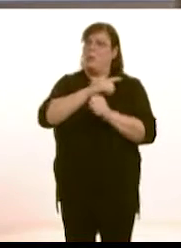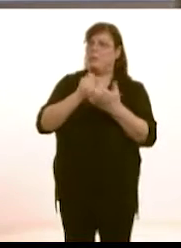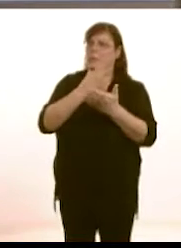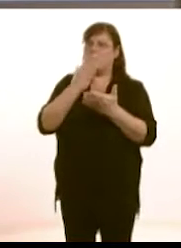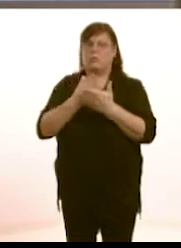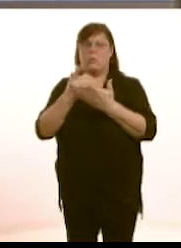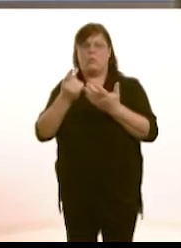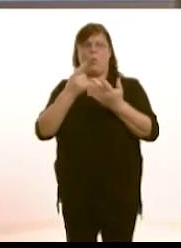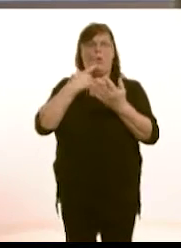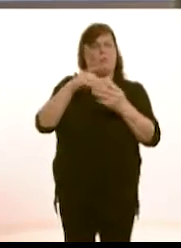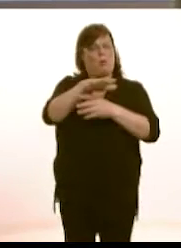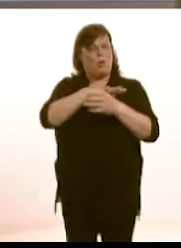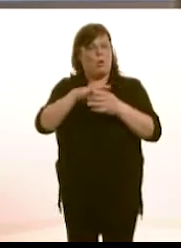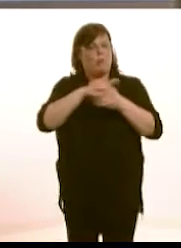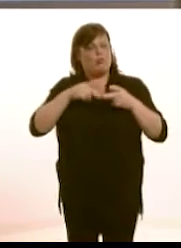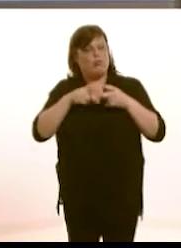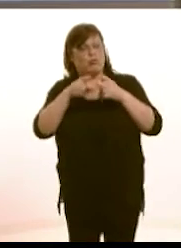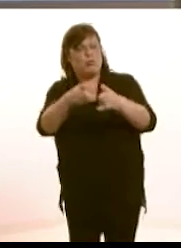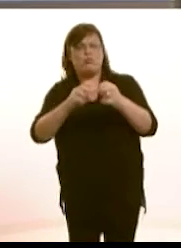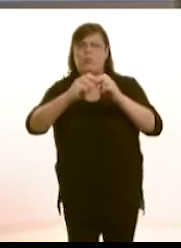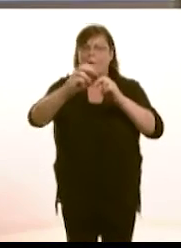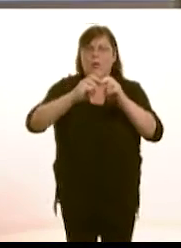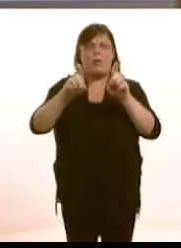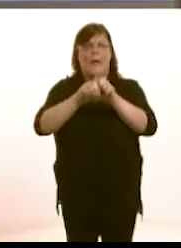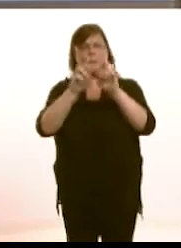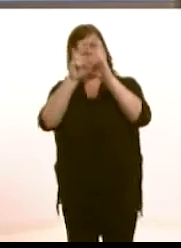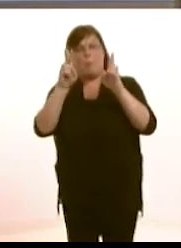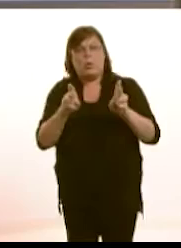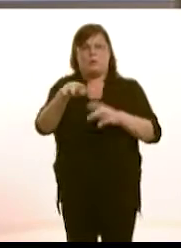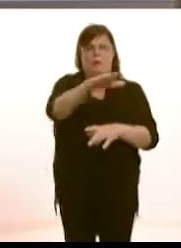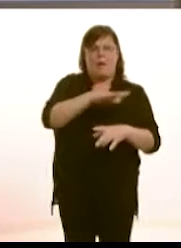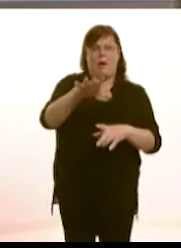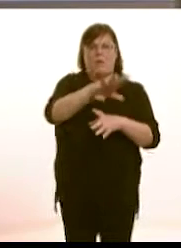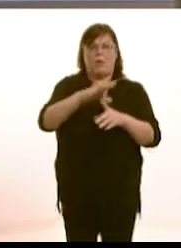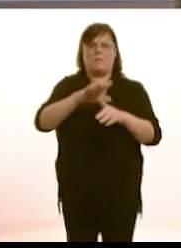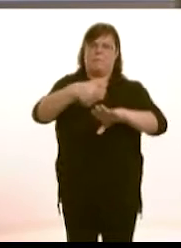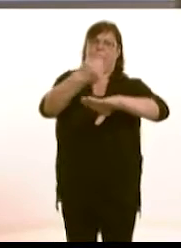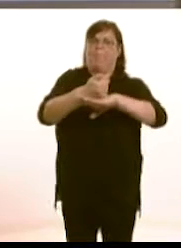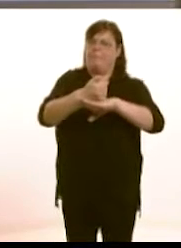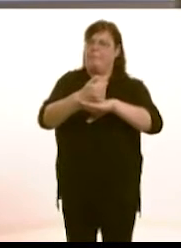is in place to support the ambitious plans put forward by the city region board.